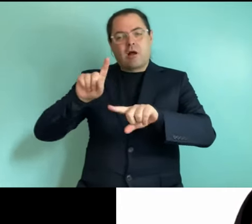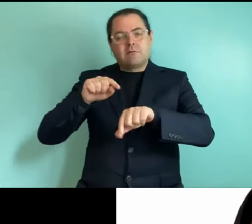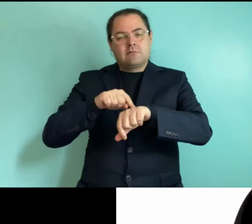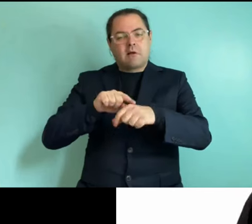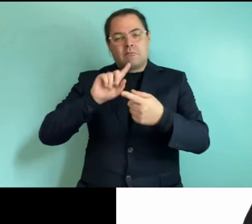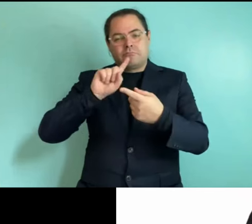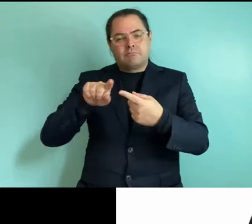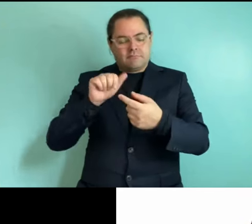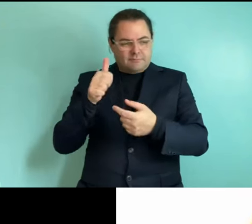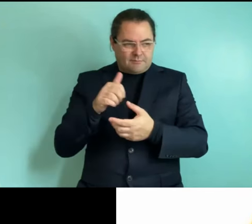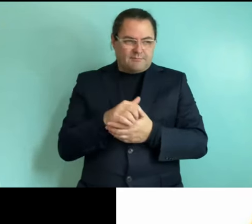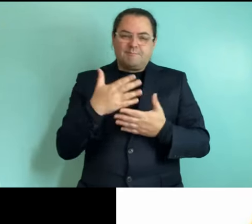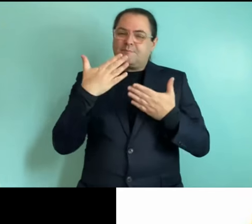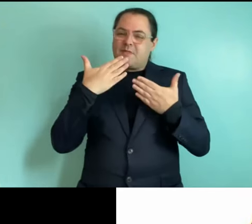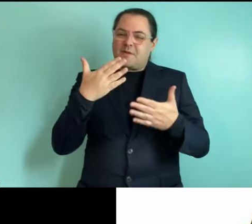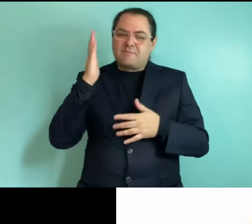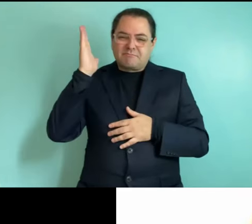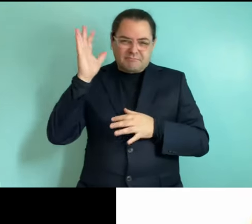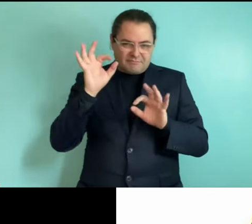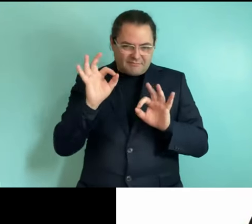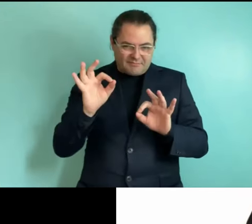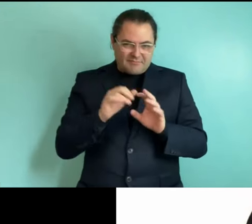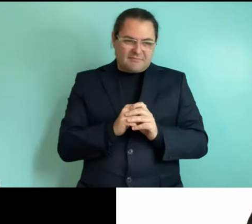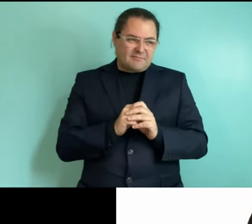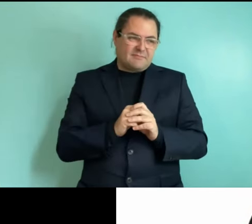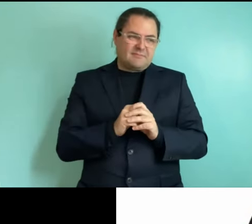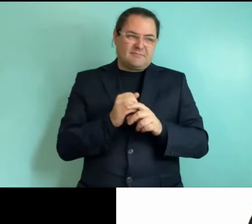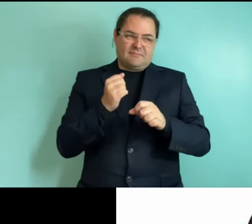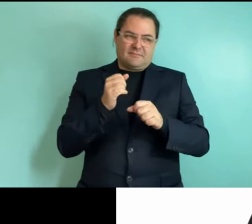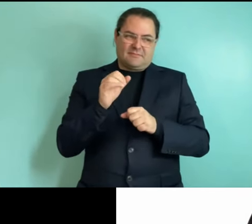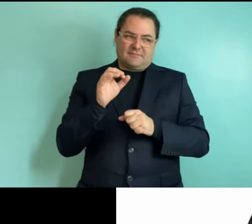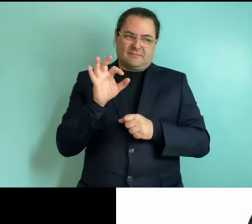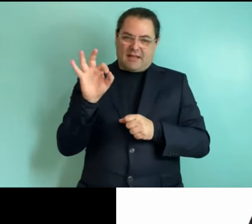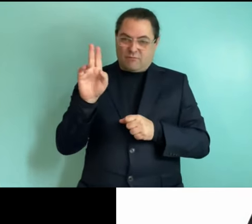a lot for the great presentation and the role of employee Federation's and how they can